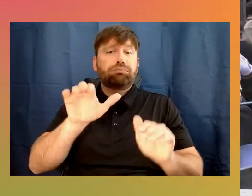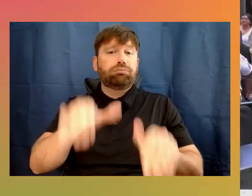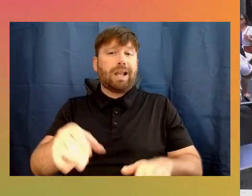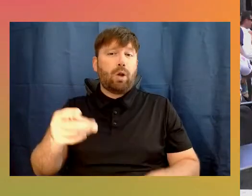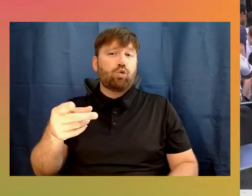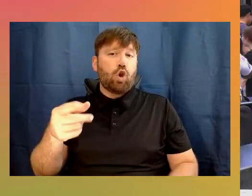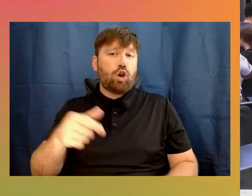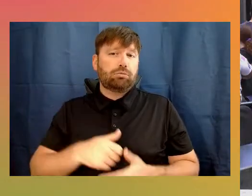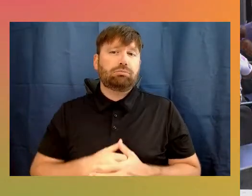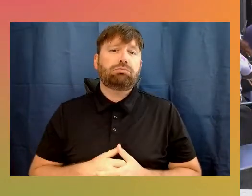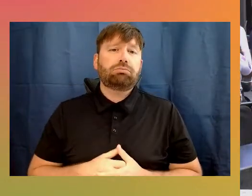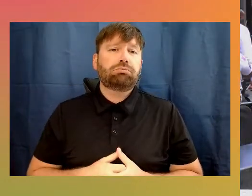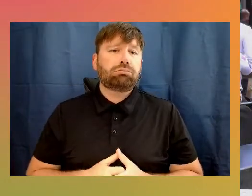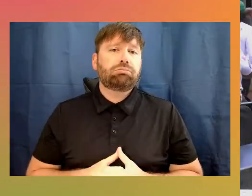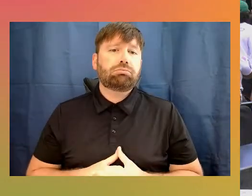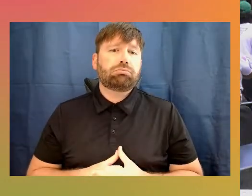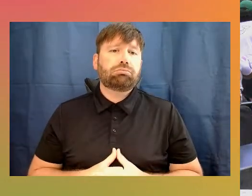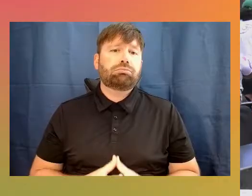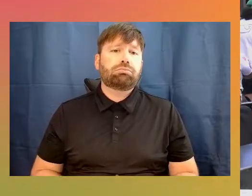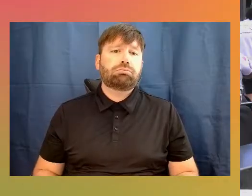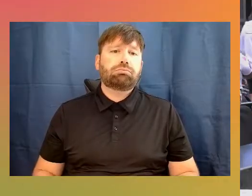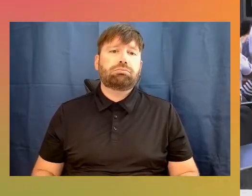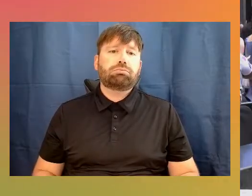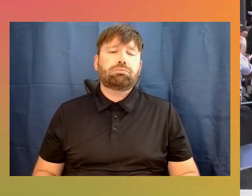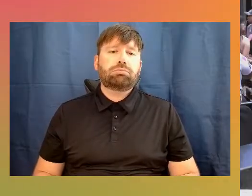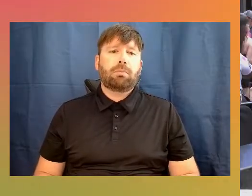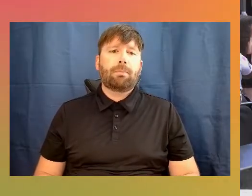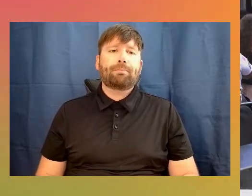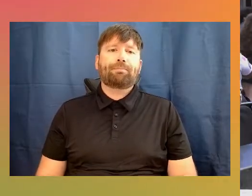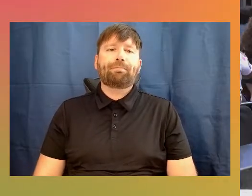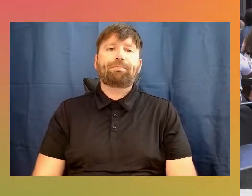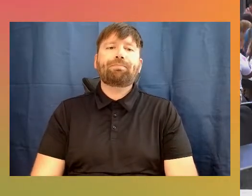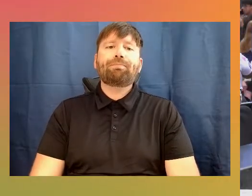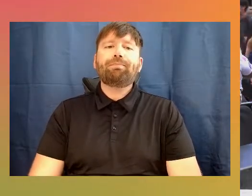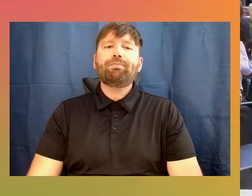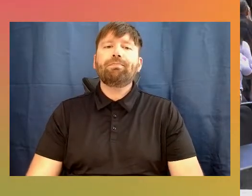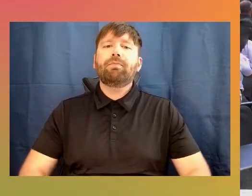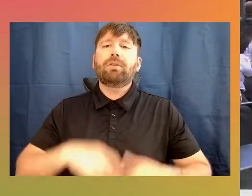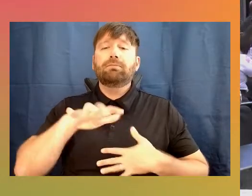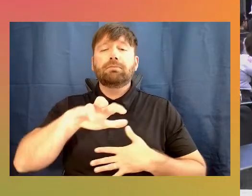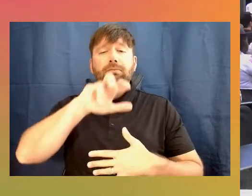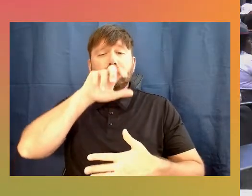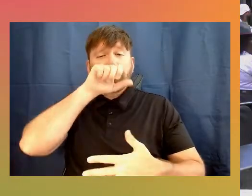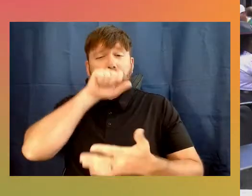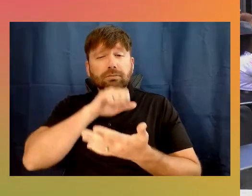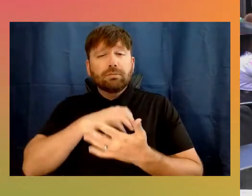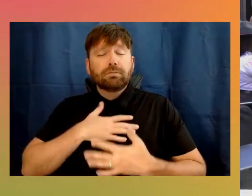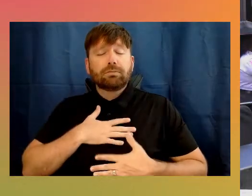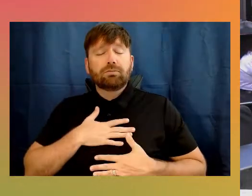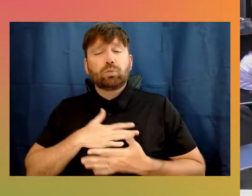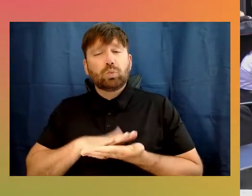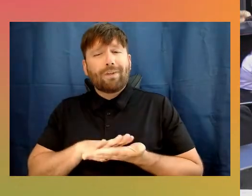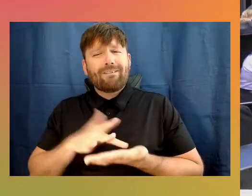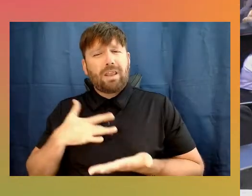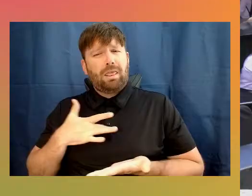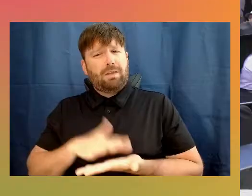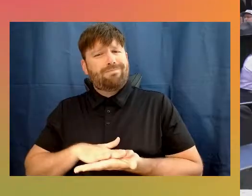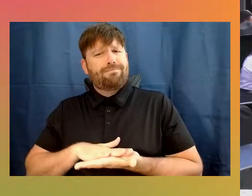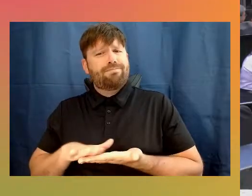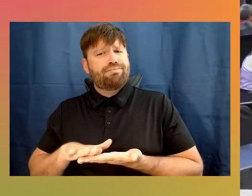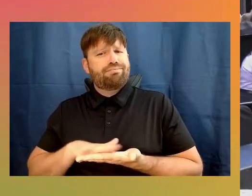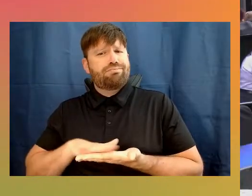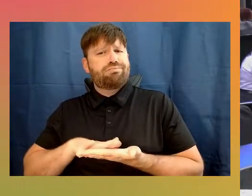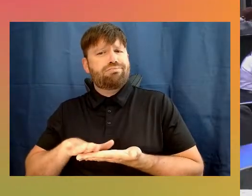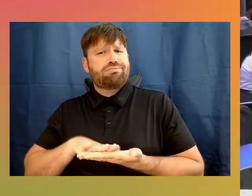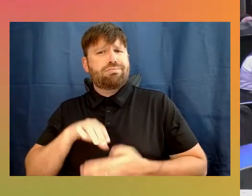HANDS DOWN VINYASA OR STRAIGHT